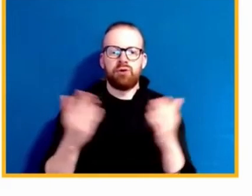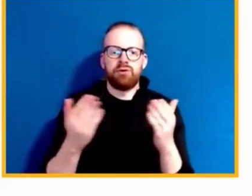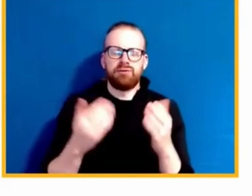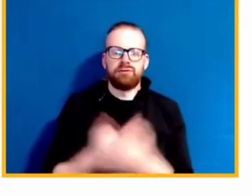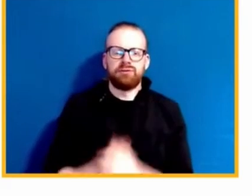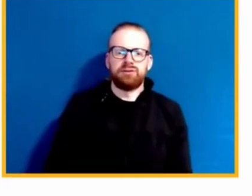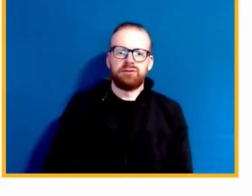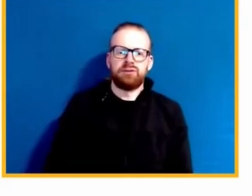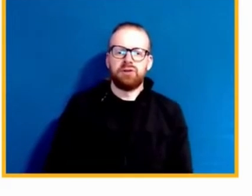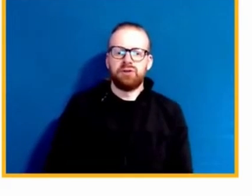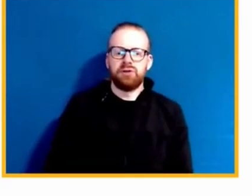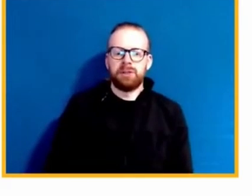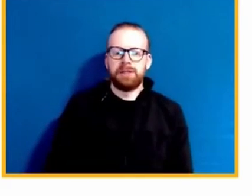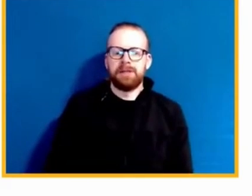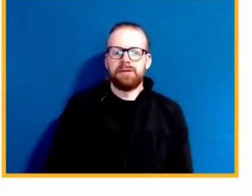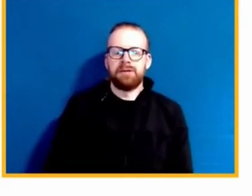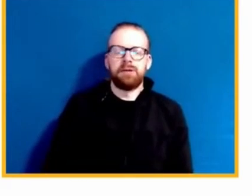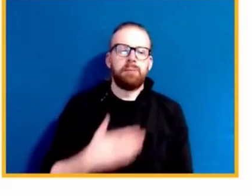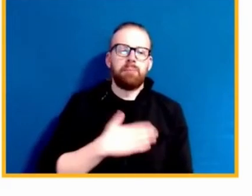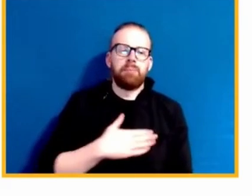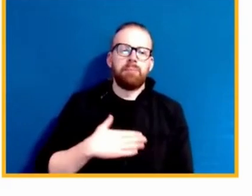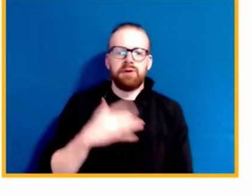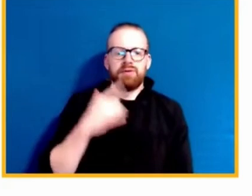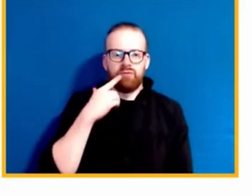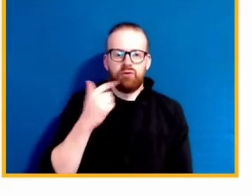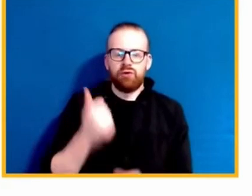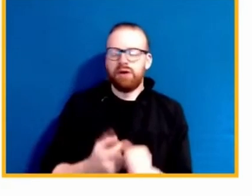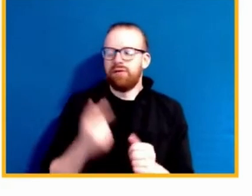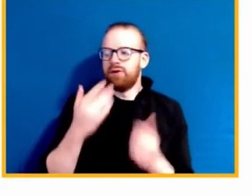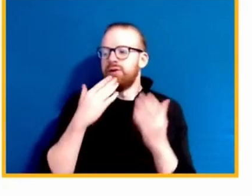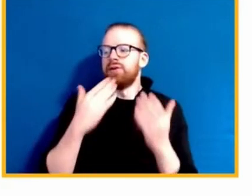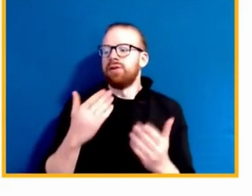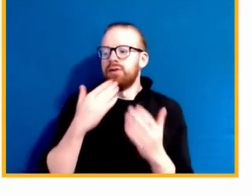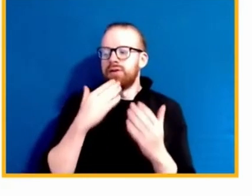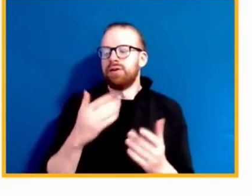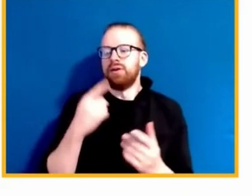Anthrocon. So please, on behalf of everybody on Anthrocon, we thank you for your generosity,